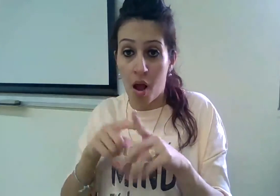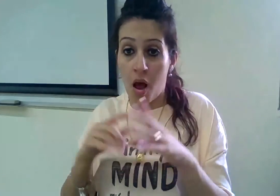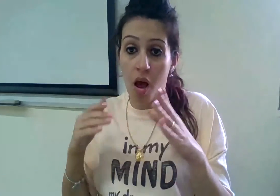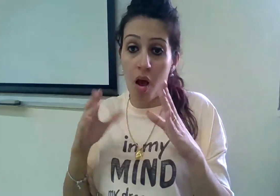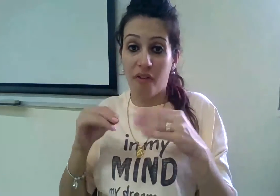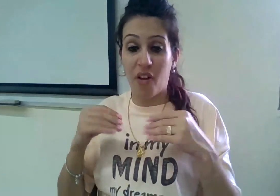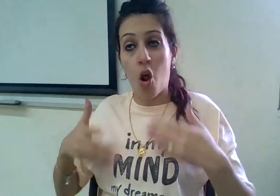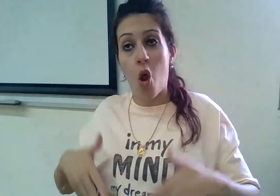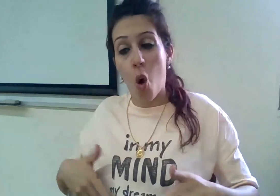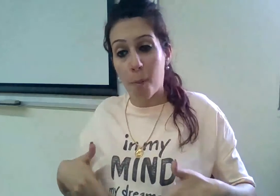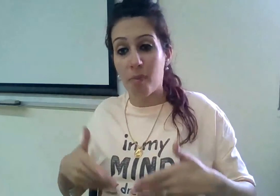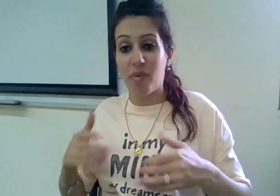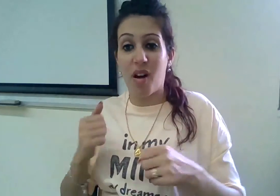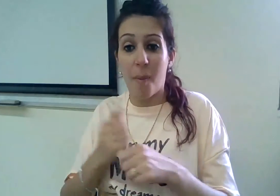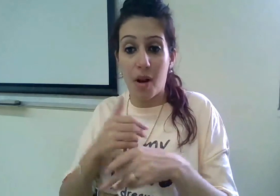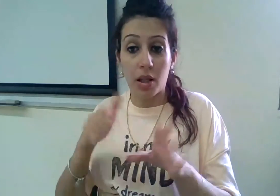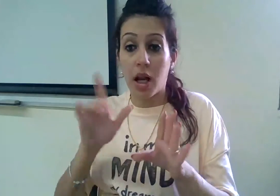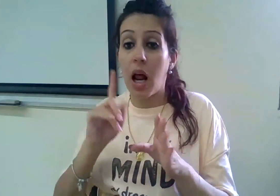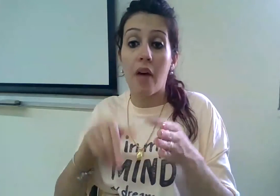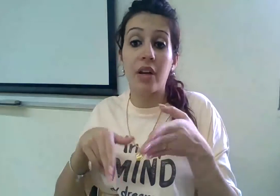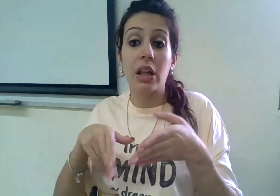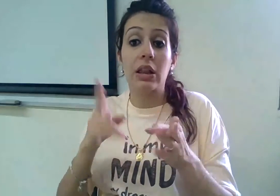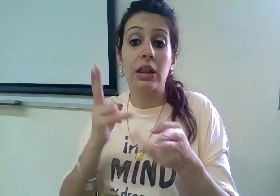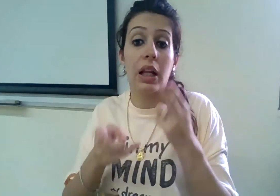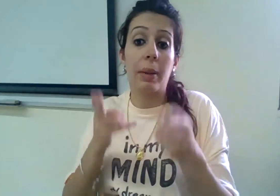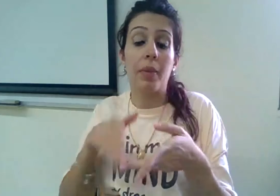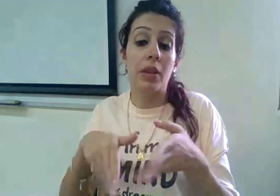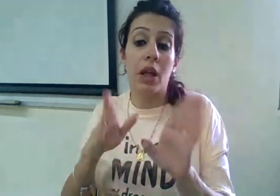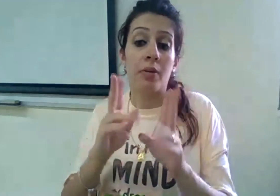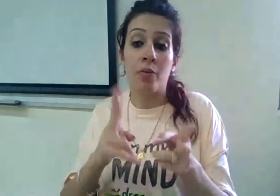Thank you. Eszter for also answering that one,